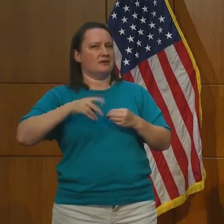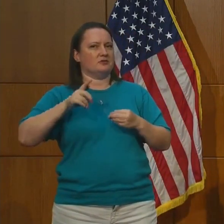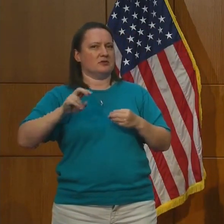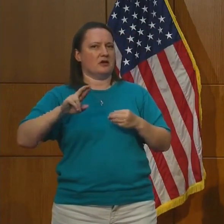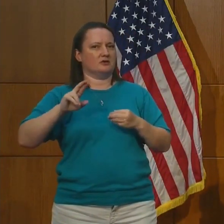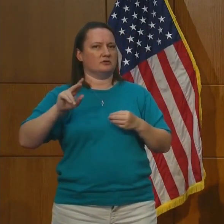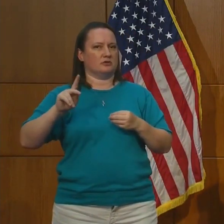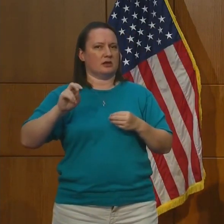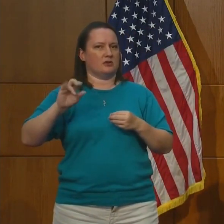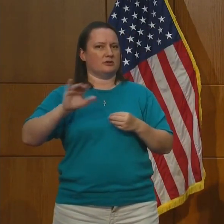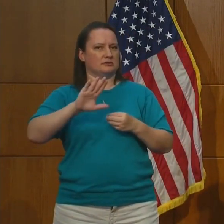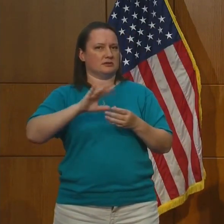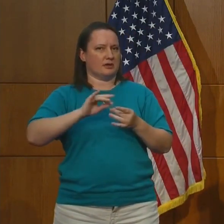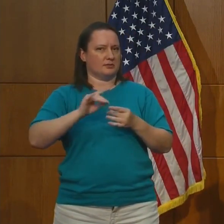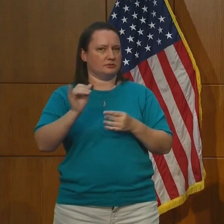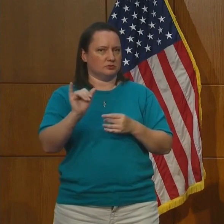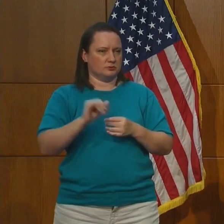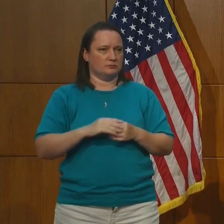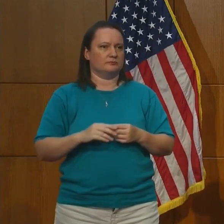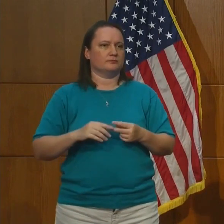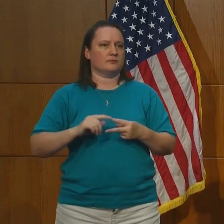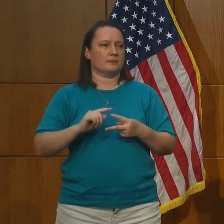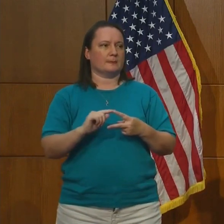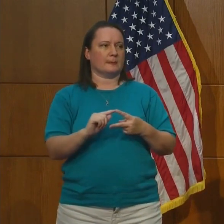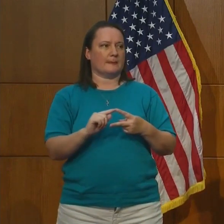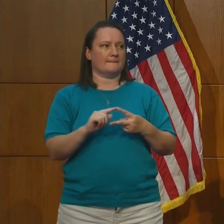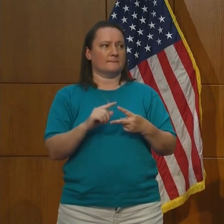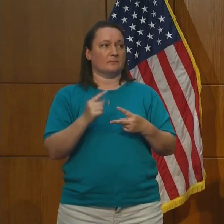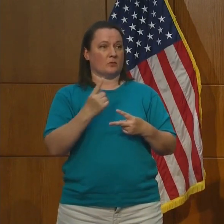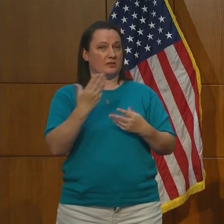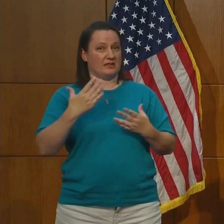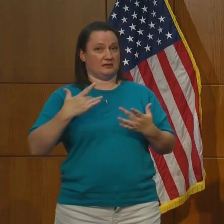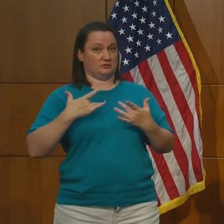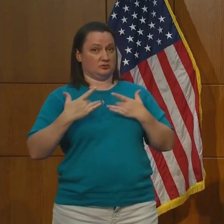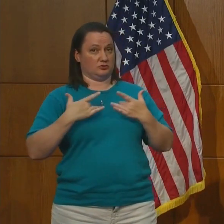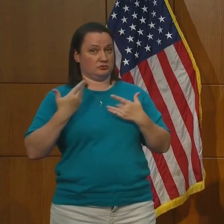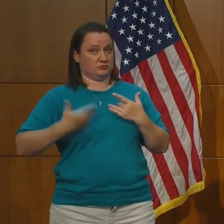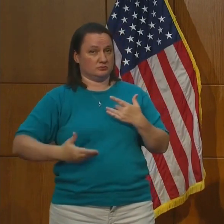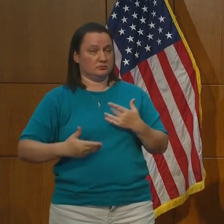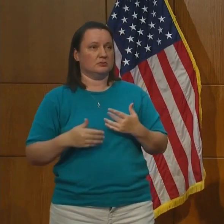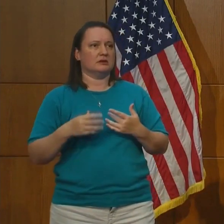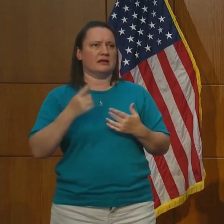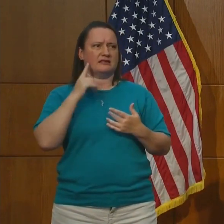THAT'S THE RANGE. THANK YOU GOVERNOR. ADD SOMETHING TO DR